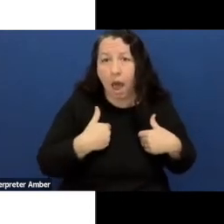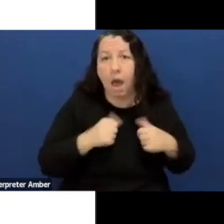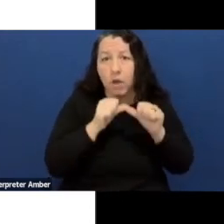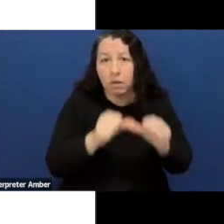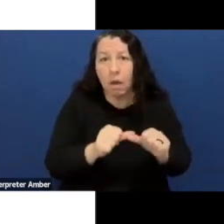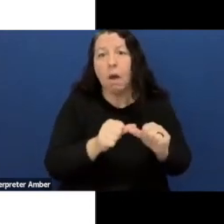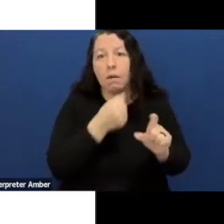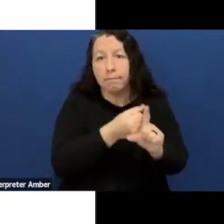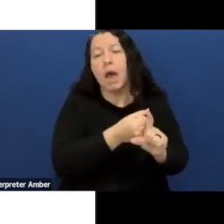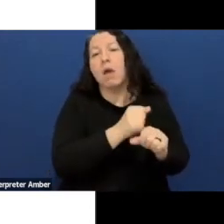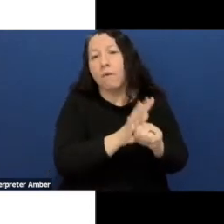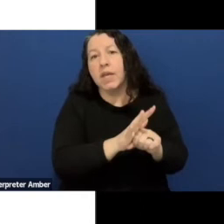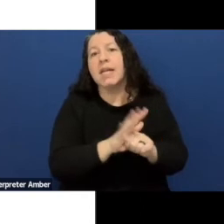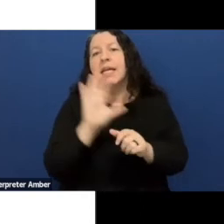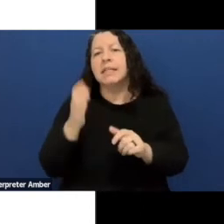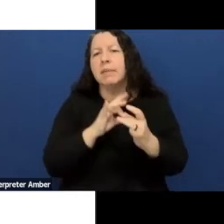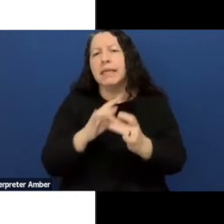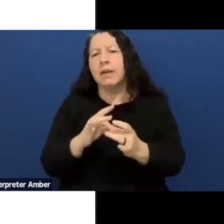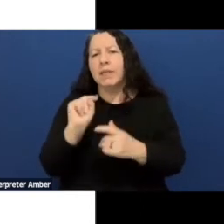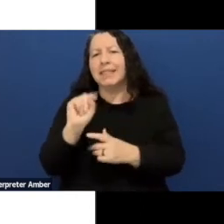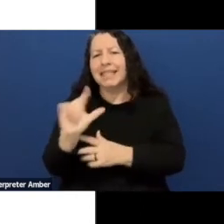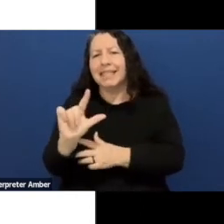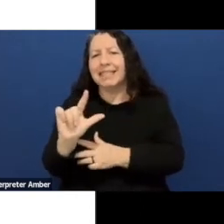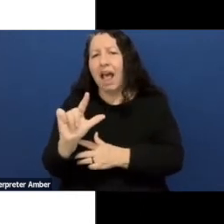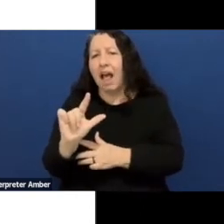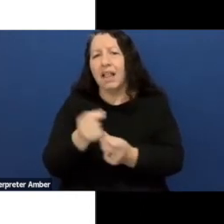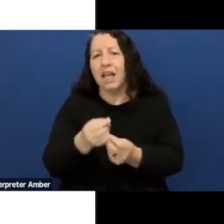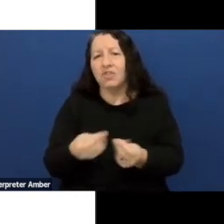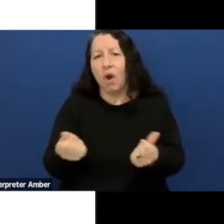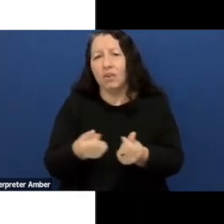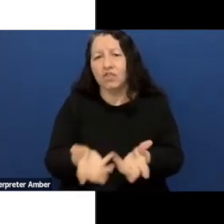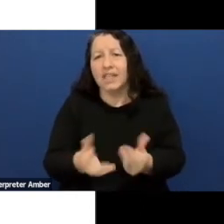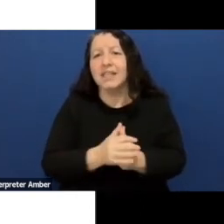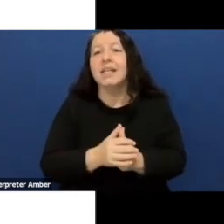found that people with HIV in our study were 4 times more likely to have Long COVID. And